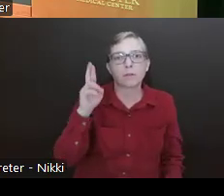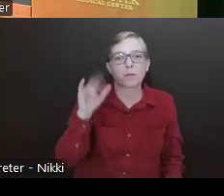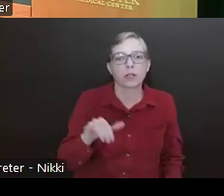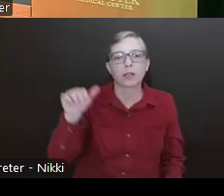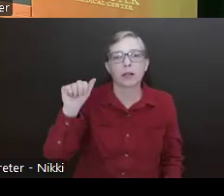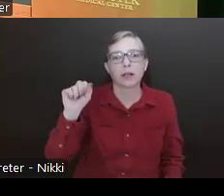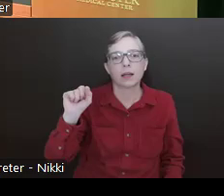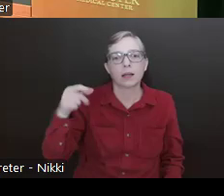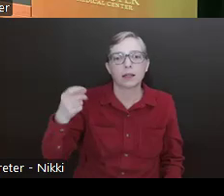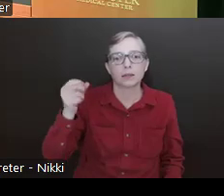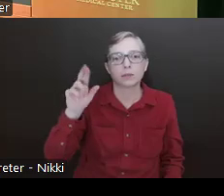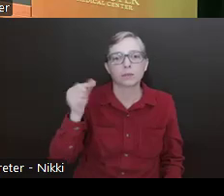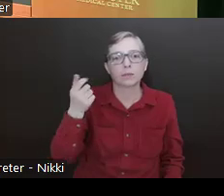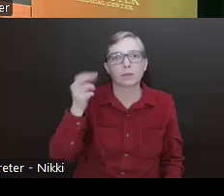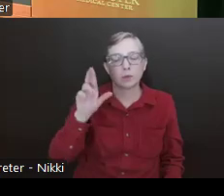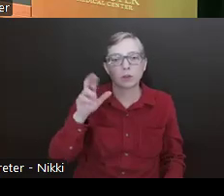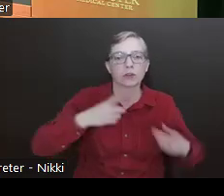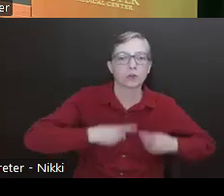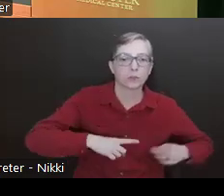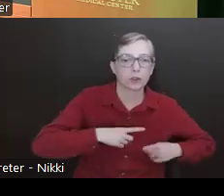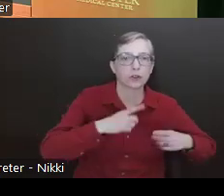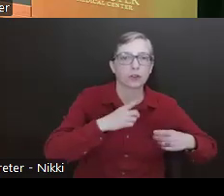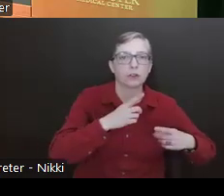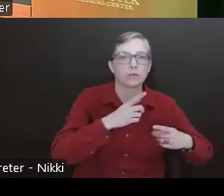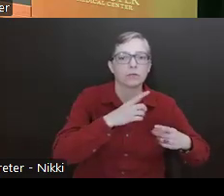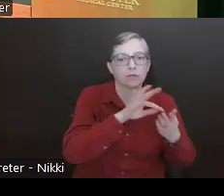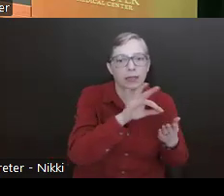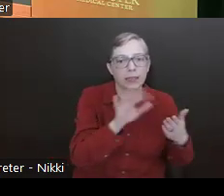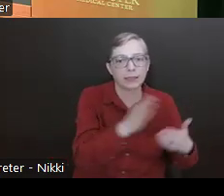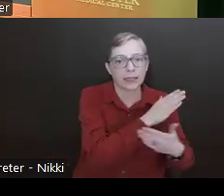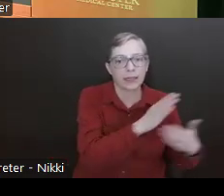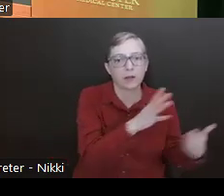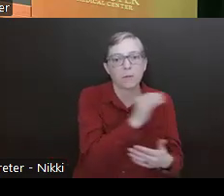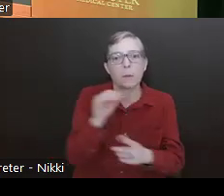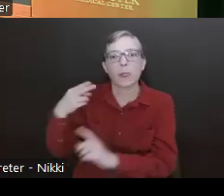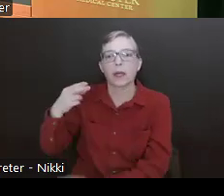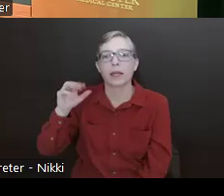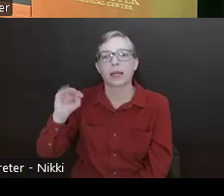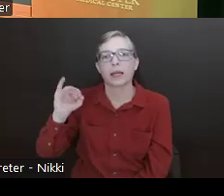better with an anti-depressant but I think the actual kind of answer is probably related to the